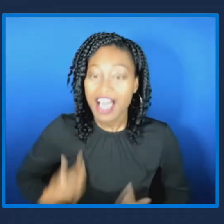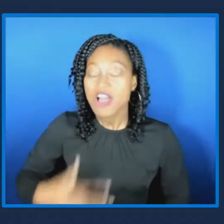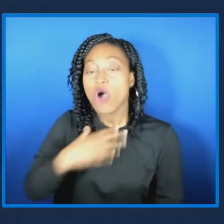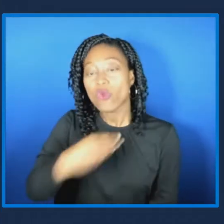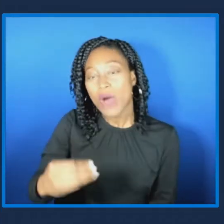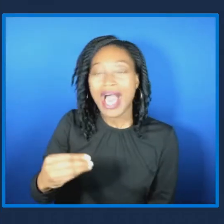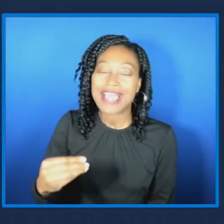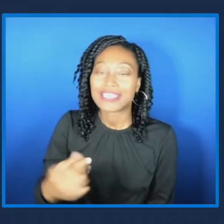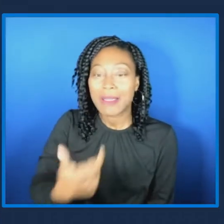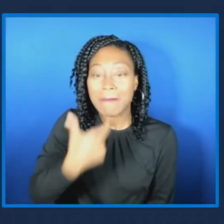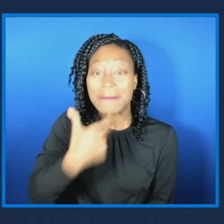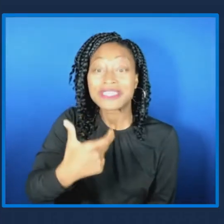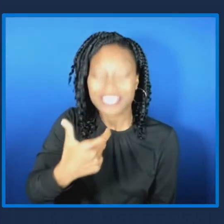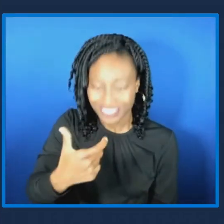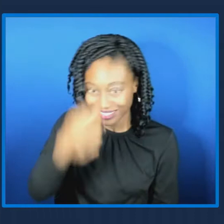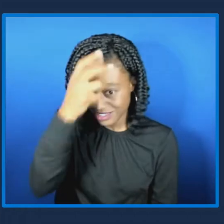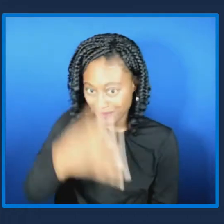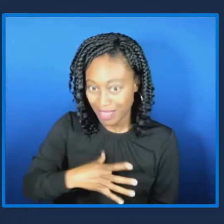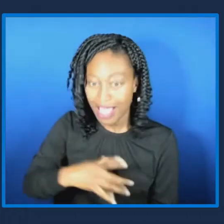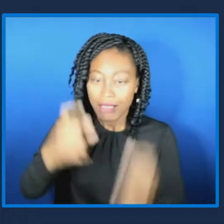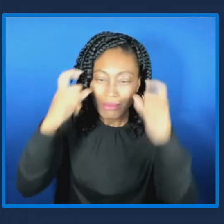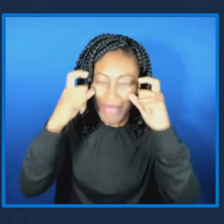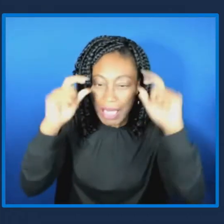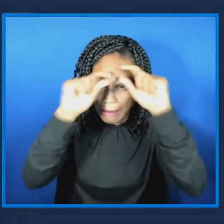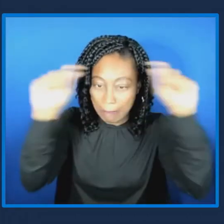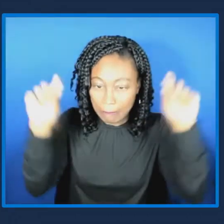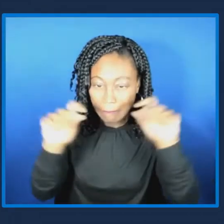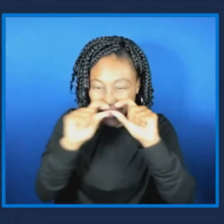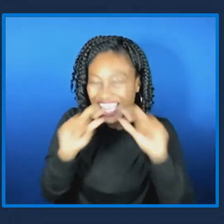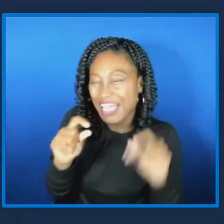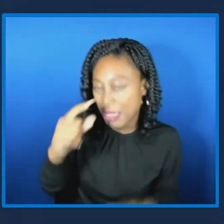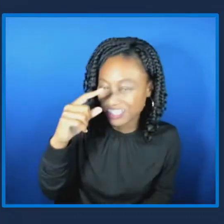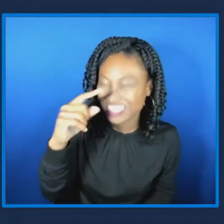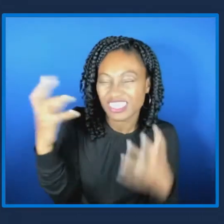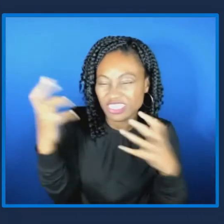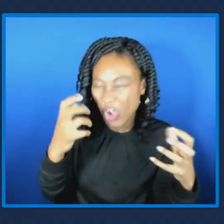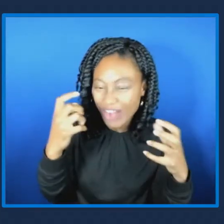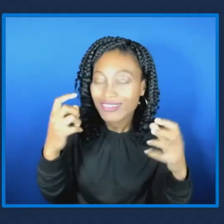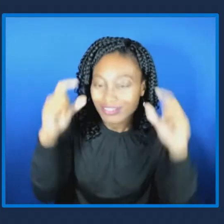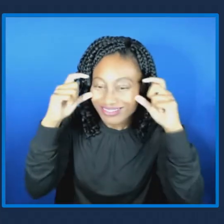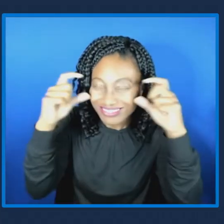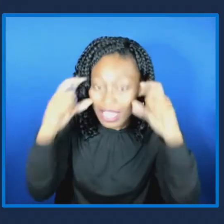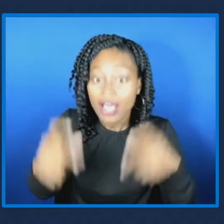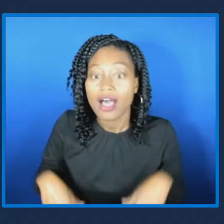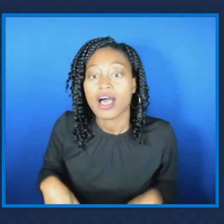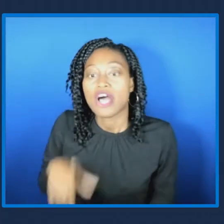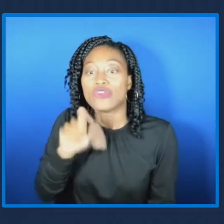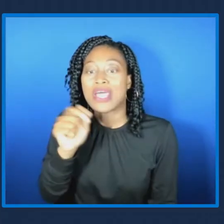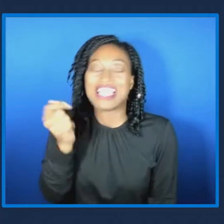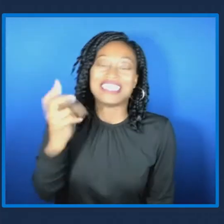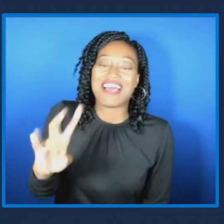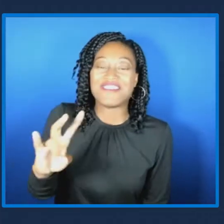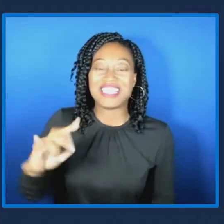I'm wearing my new thicker rim darker glasses. I'm wearing a 2017 edition Ability Summit T-shirt